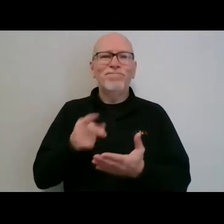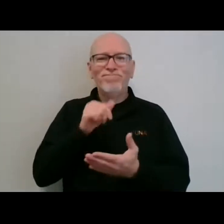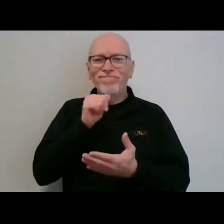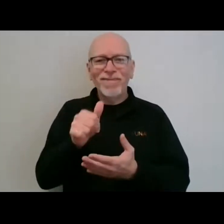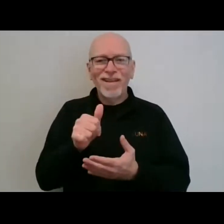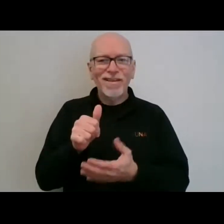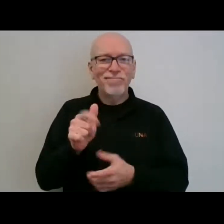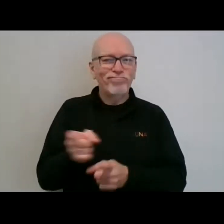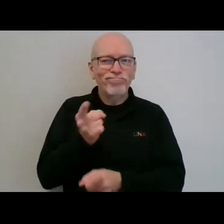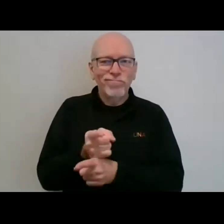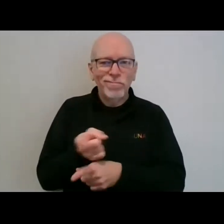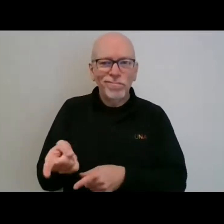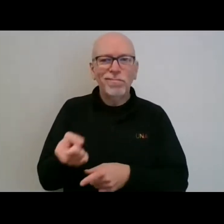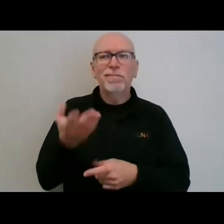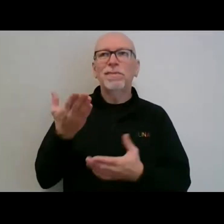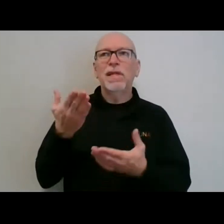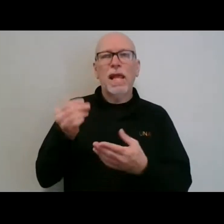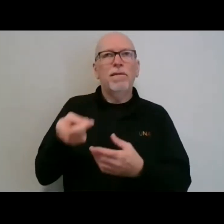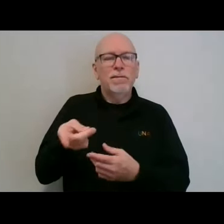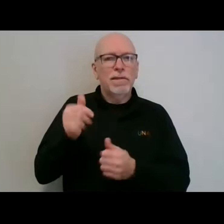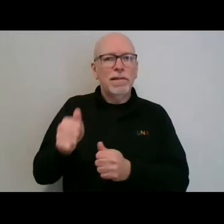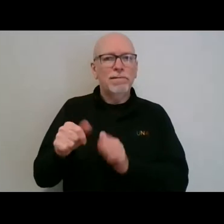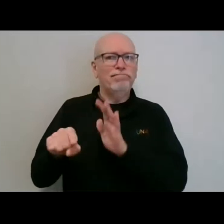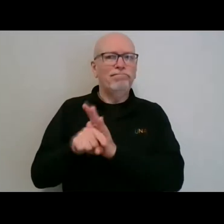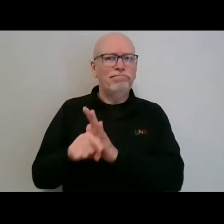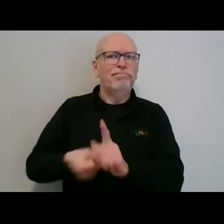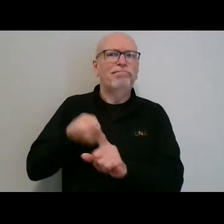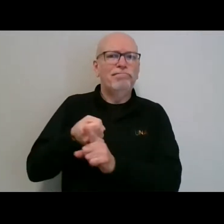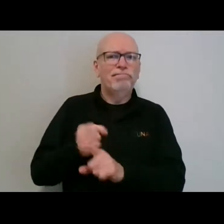and where that significantly affected their messaging?